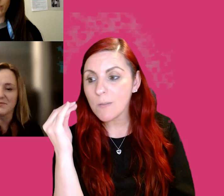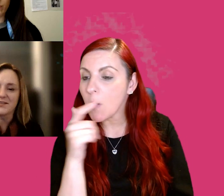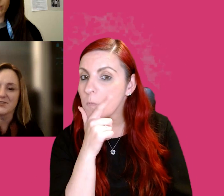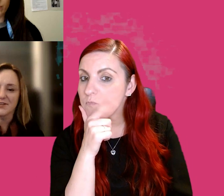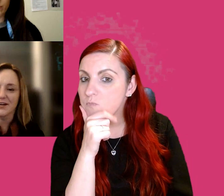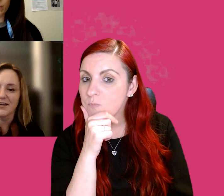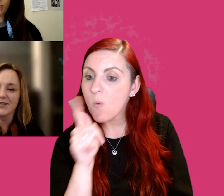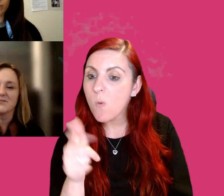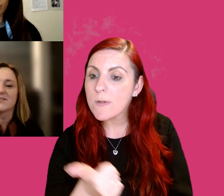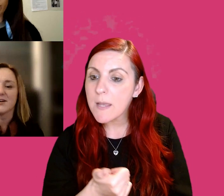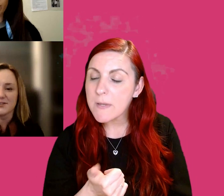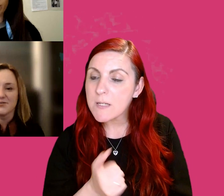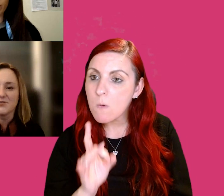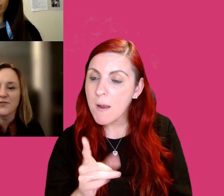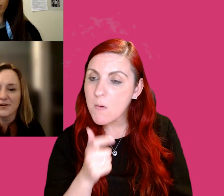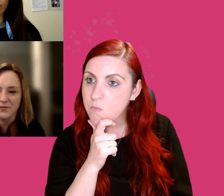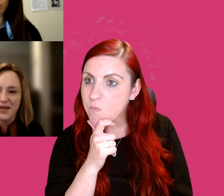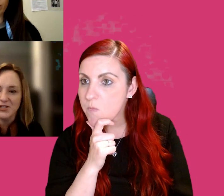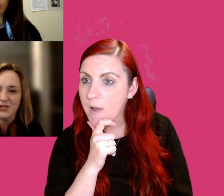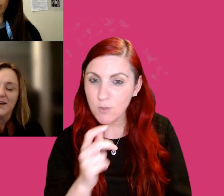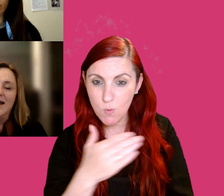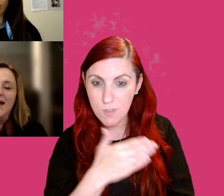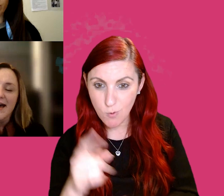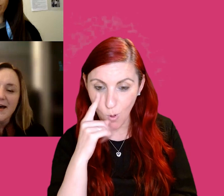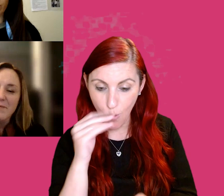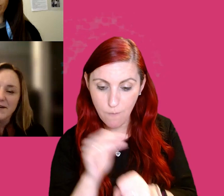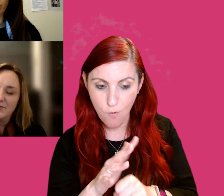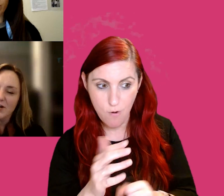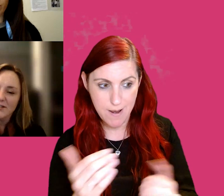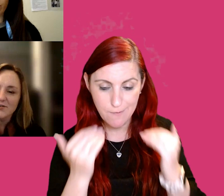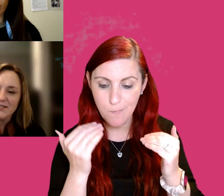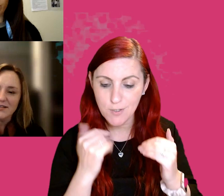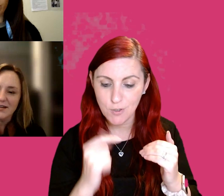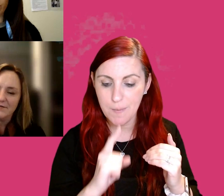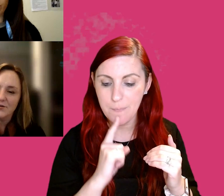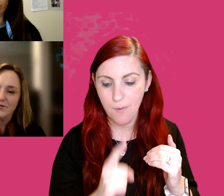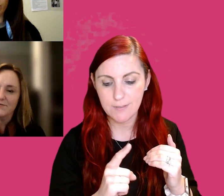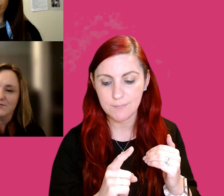diabetes. you'll start to look for information uh but if you're not interested and if you if